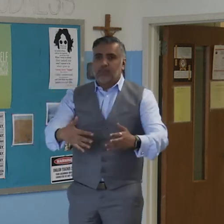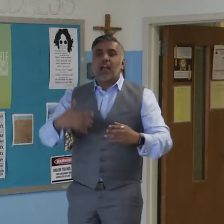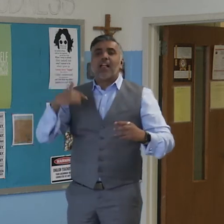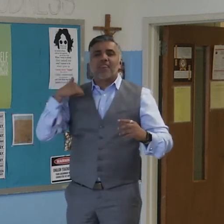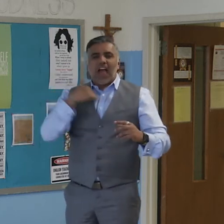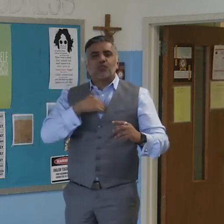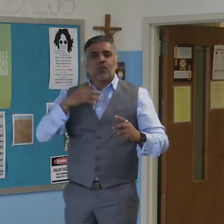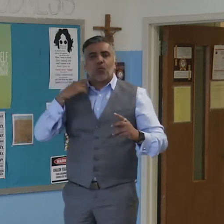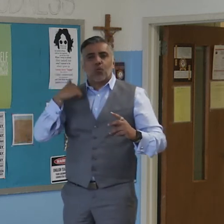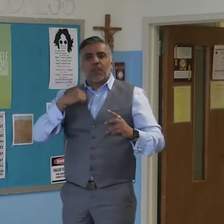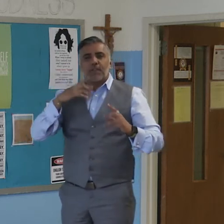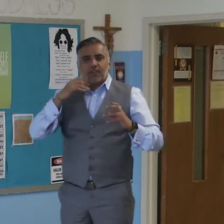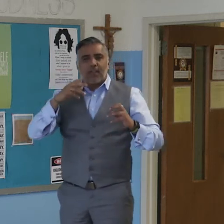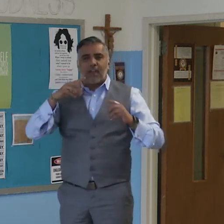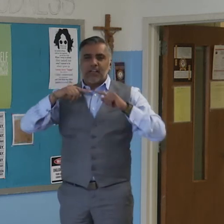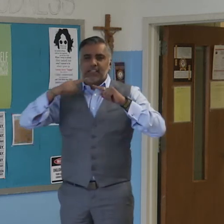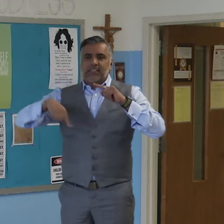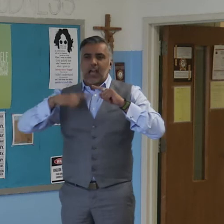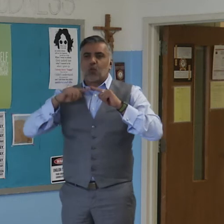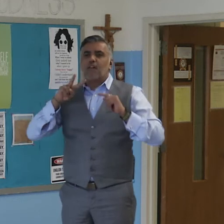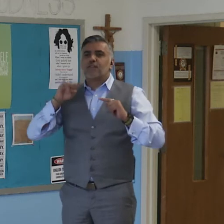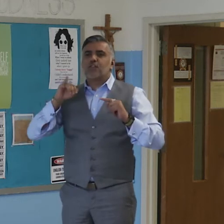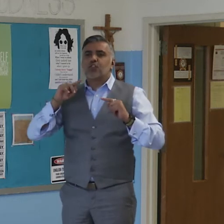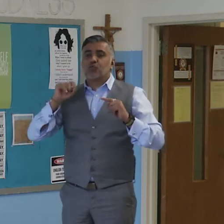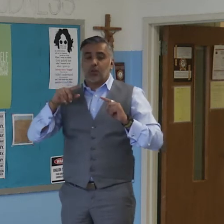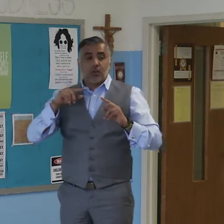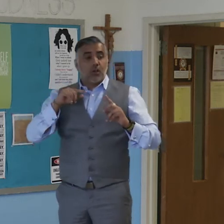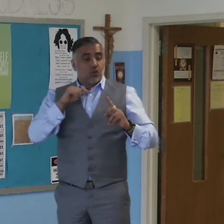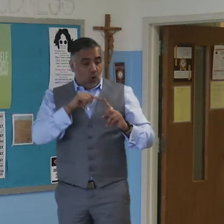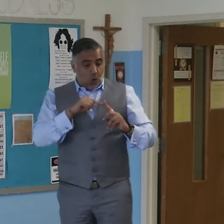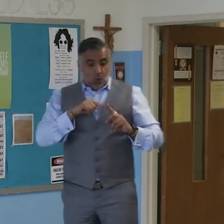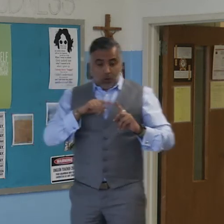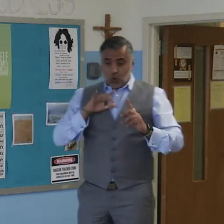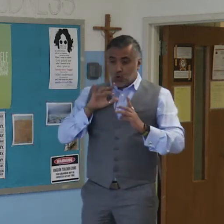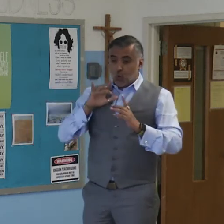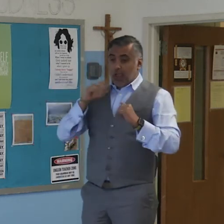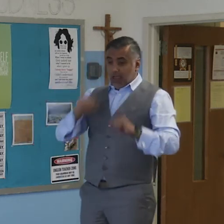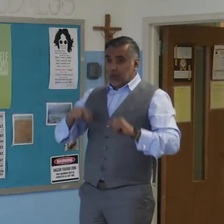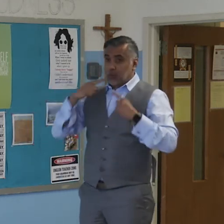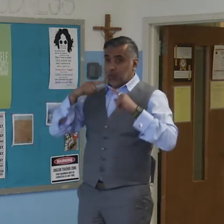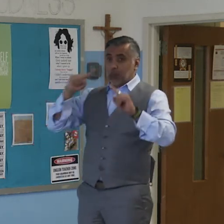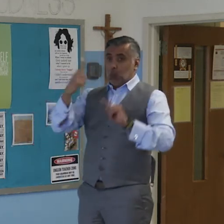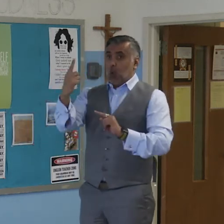point in cycle of virtue, that when you do get just one person, and just someone